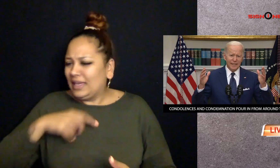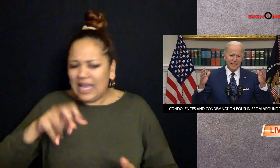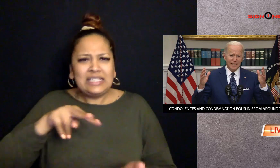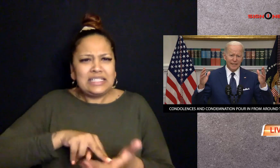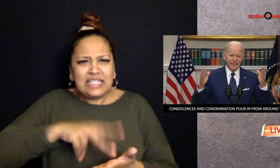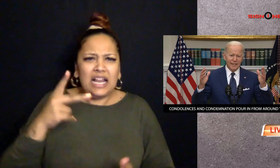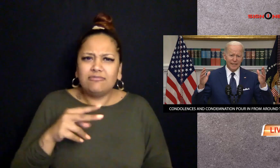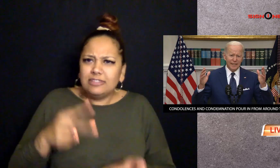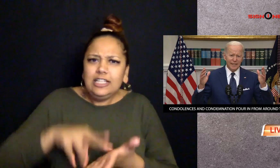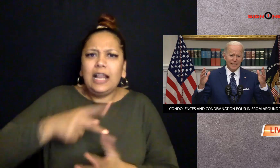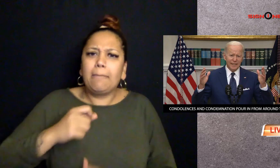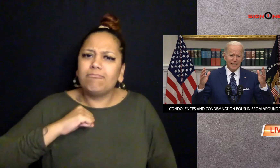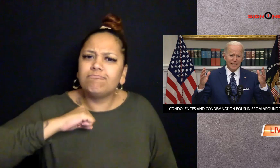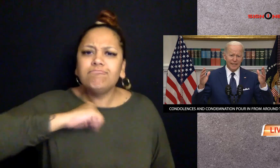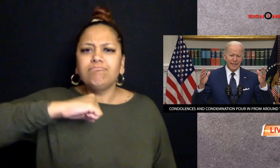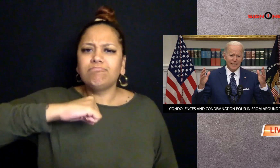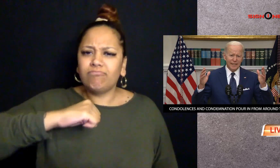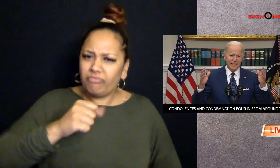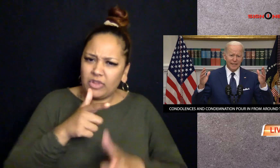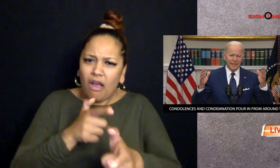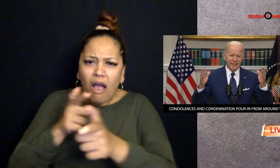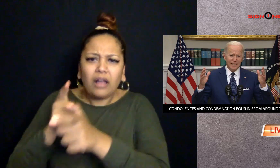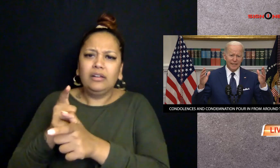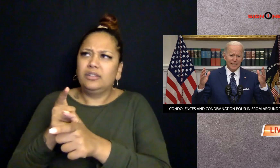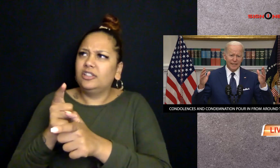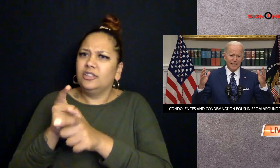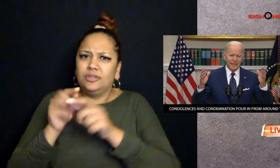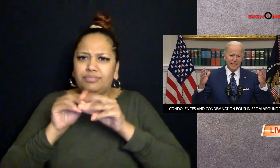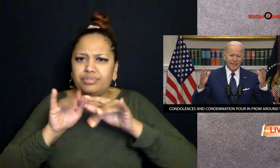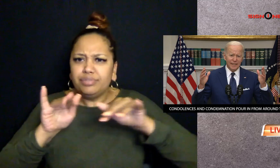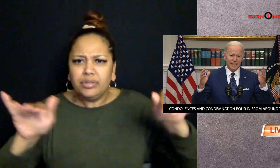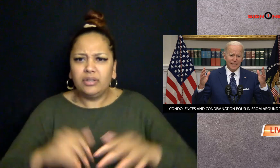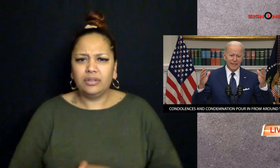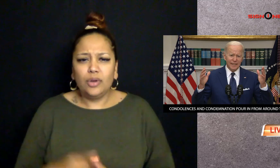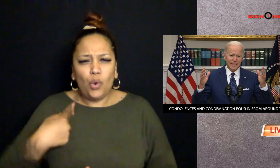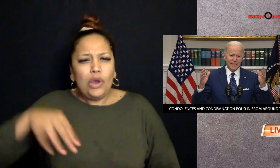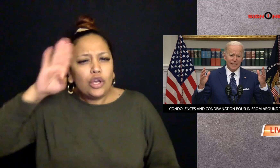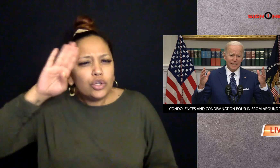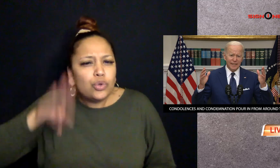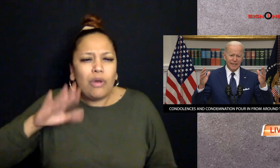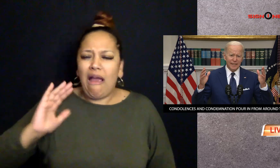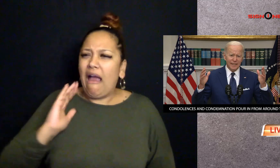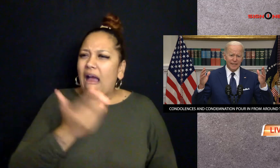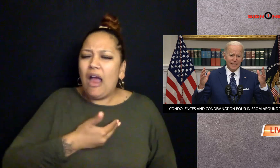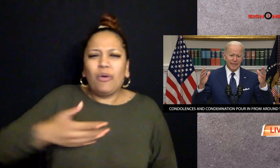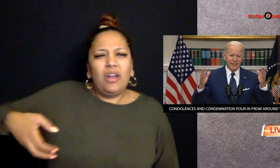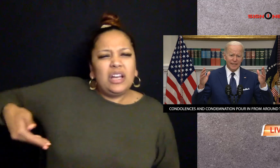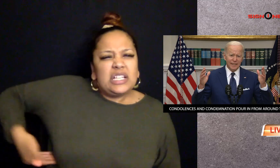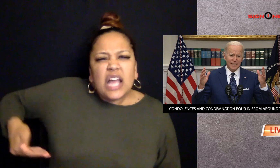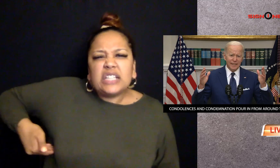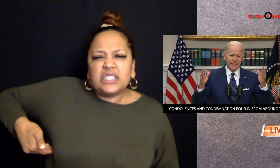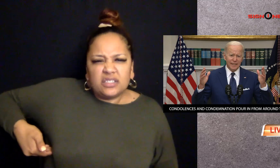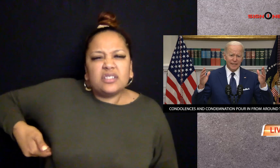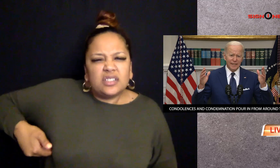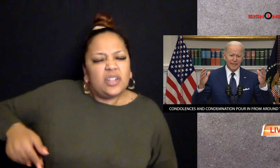country saying when in God's name are we gonna stand up to the gun lobby we all know in our